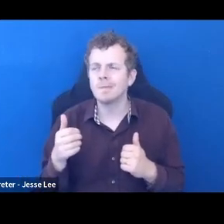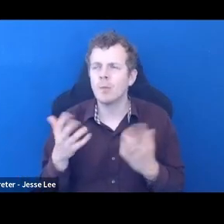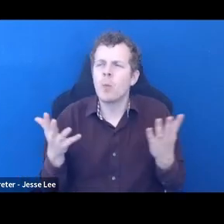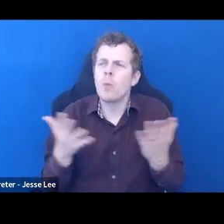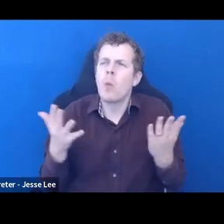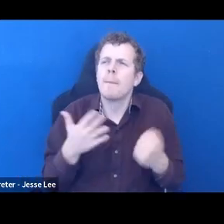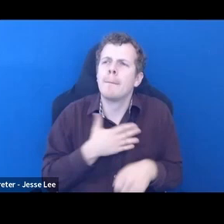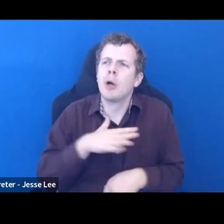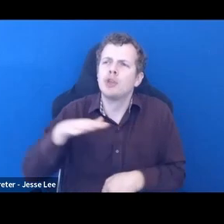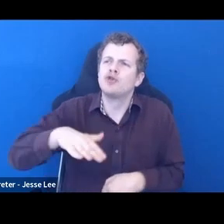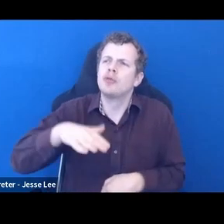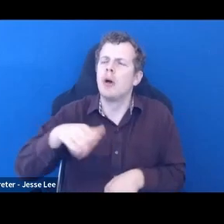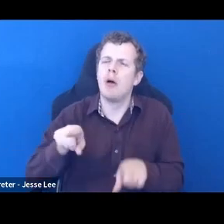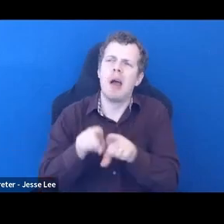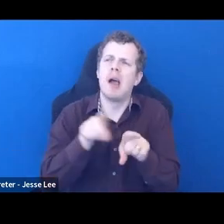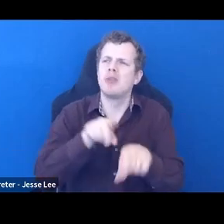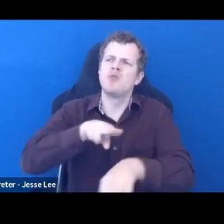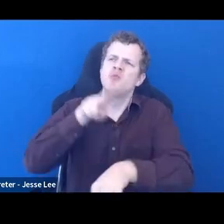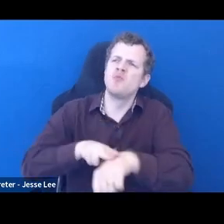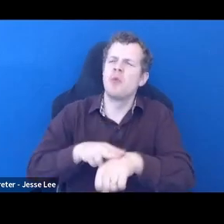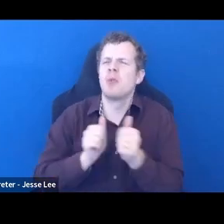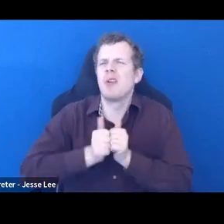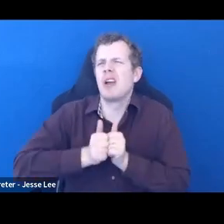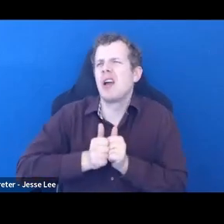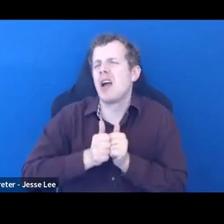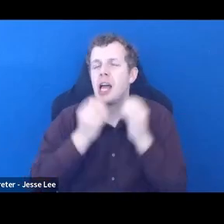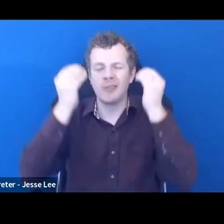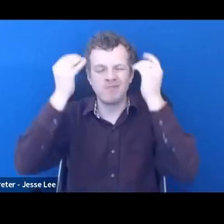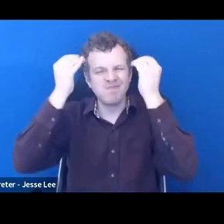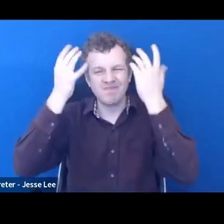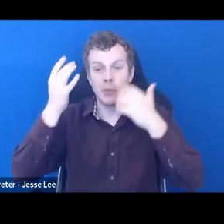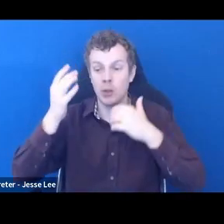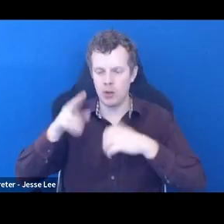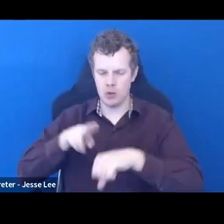And again we see that normal is different for everyone.